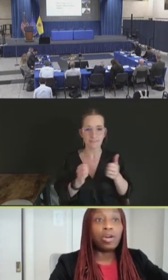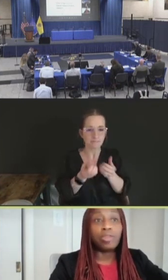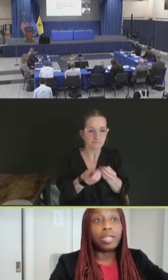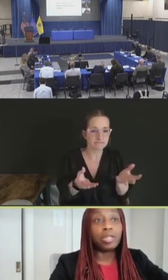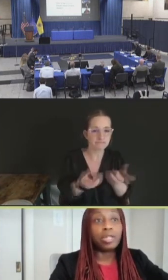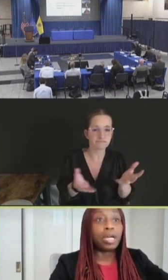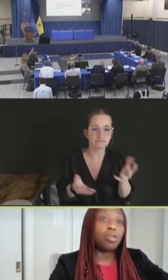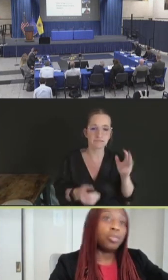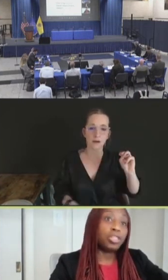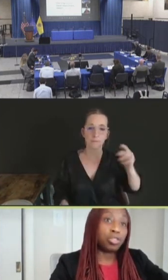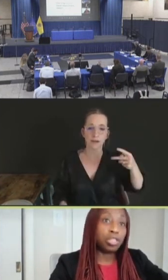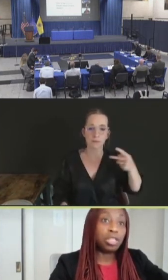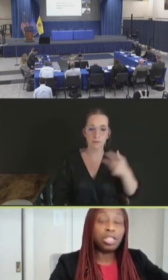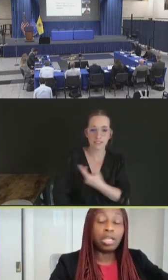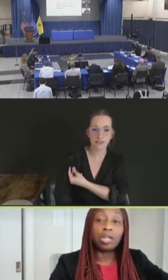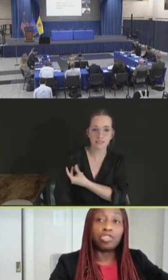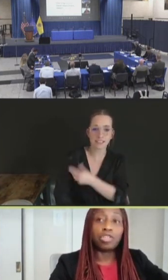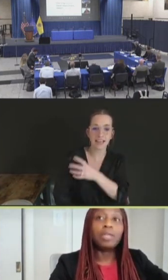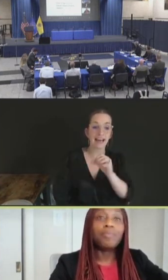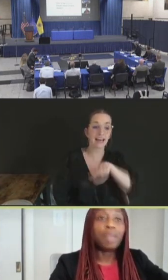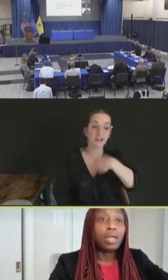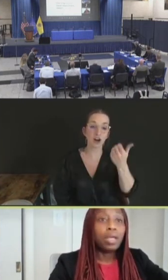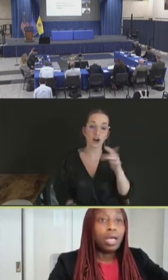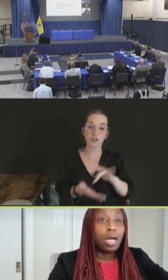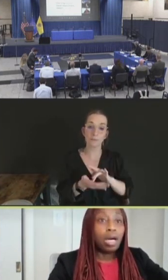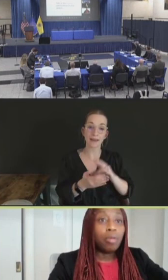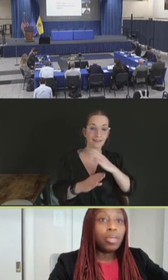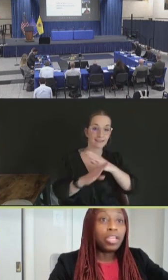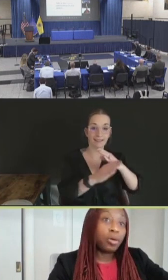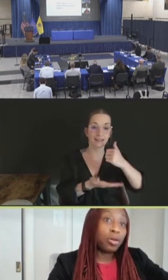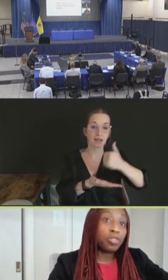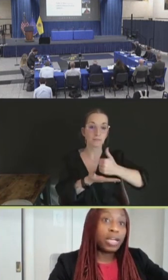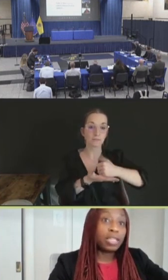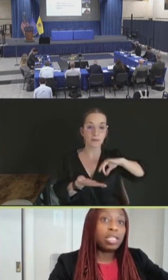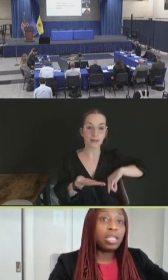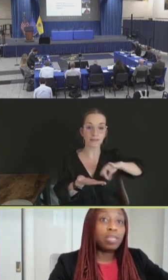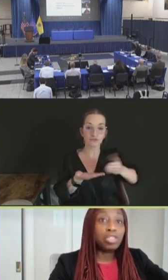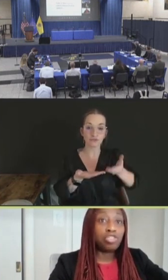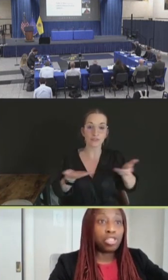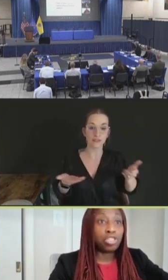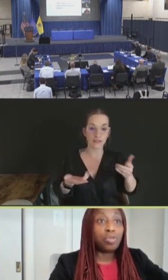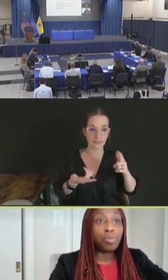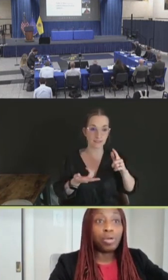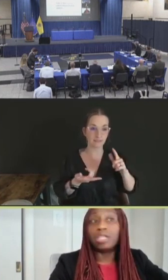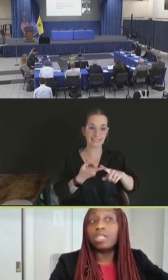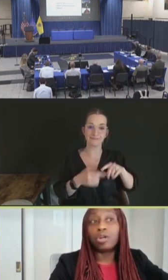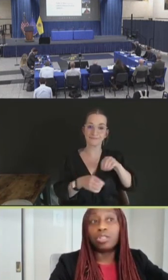other medical countermeasures in Indian country. Monkeypox vaccine administration and reporting is